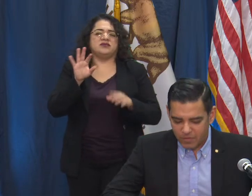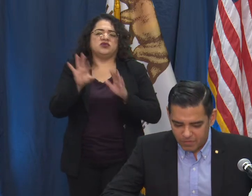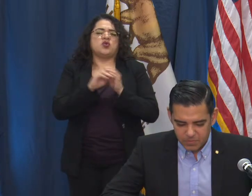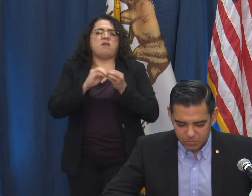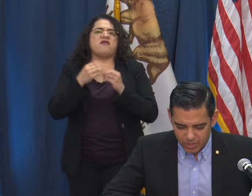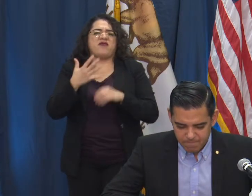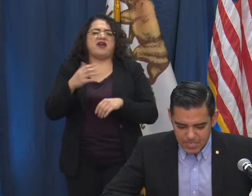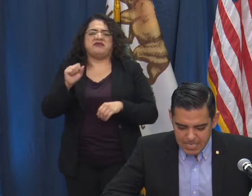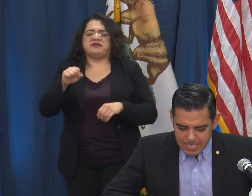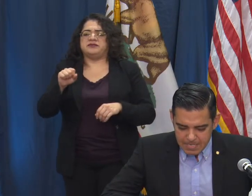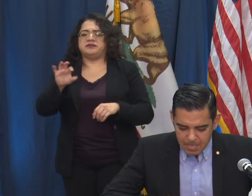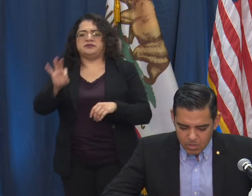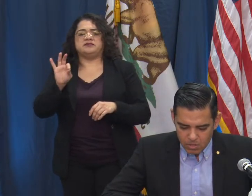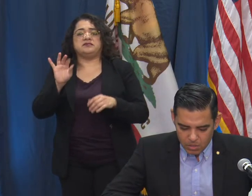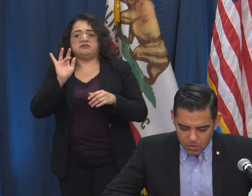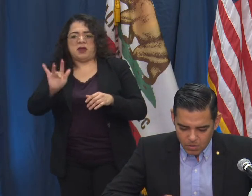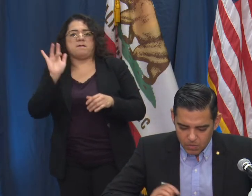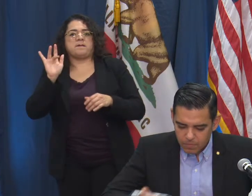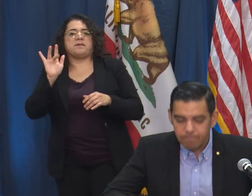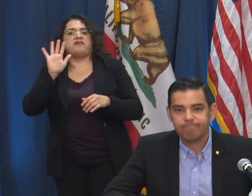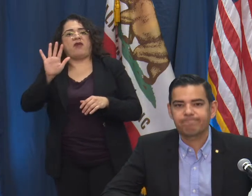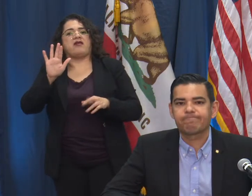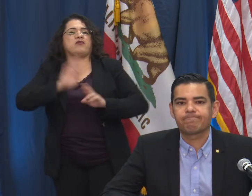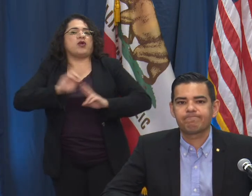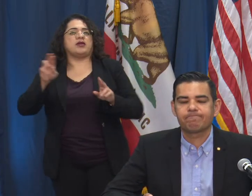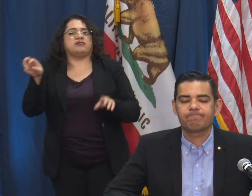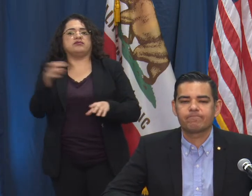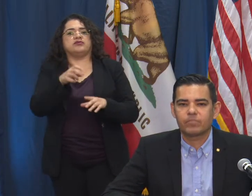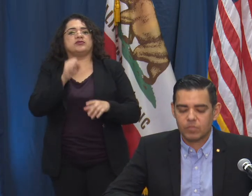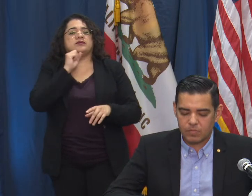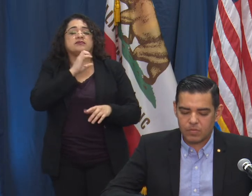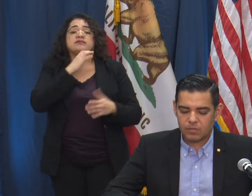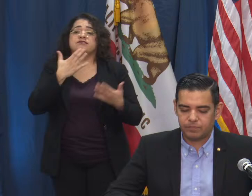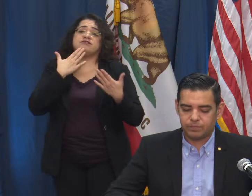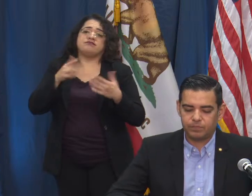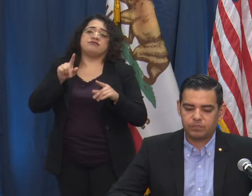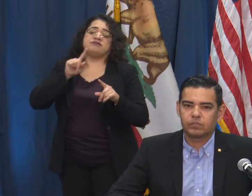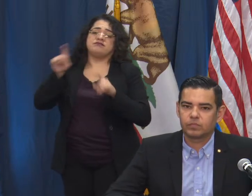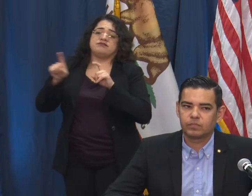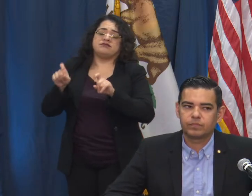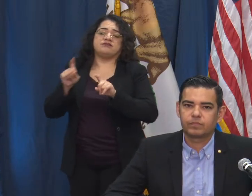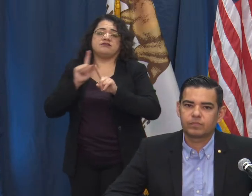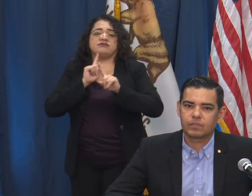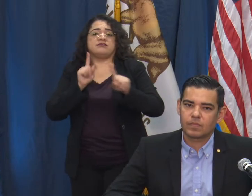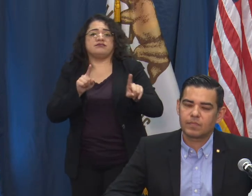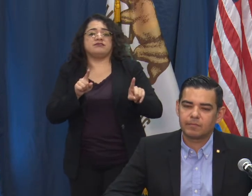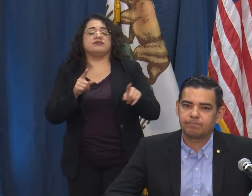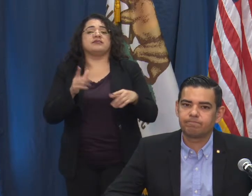That's it for the questions here thank you very much for everyone for their comments and feedback and our media partners here. Mayor.